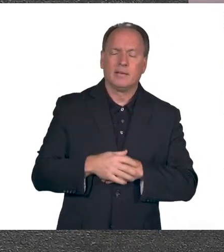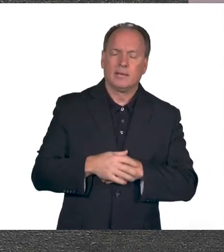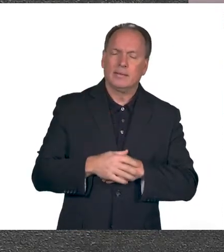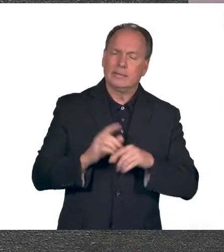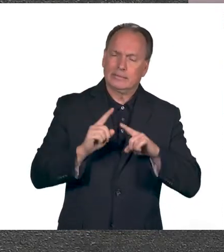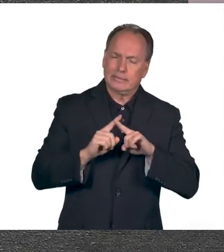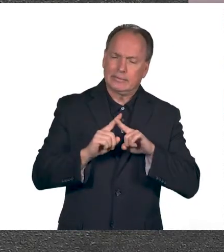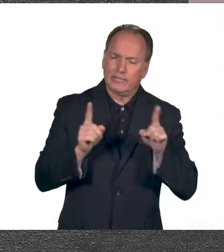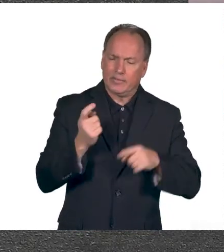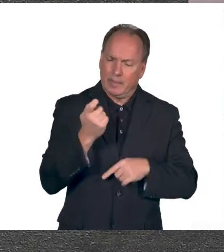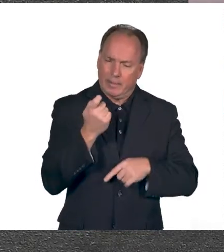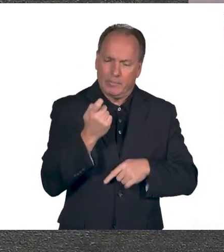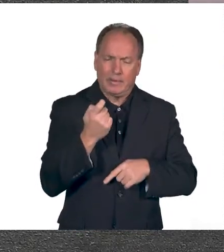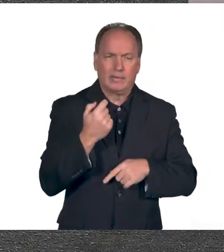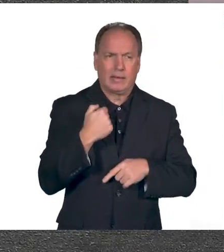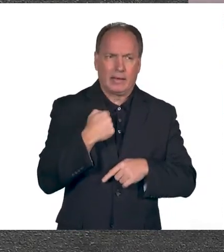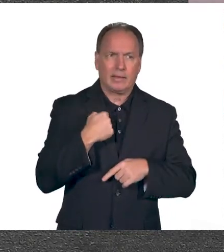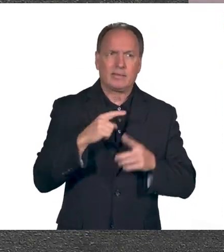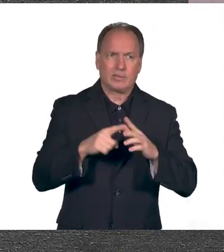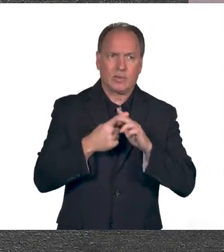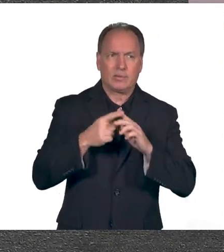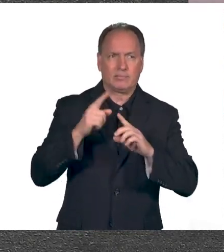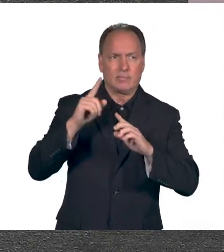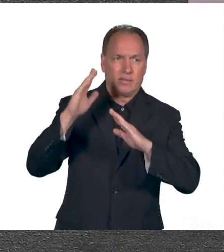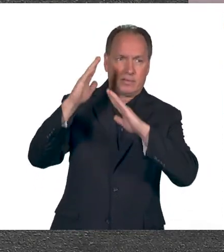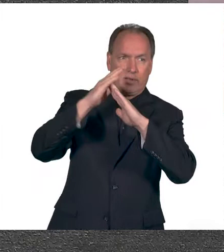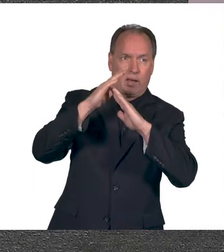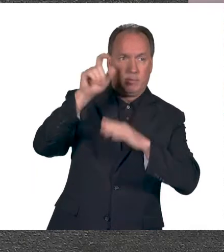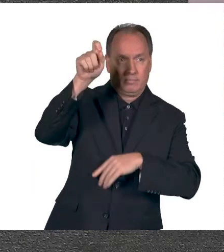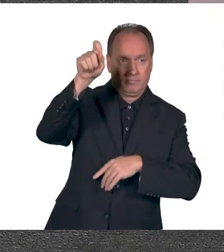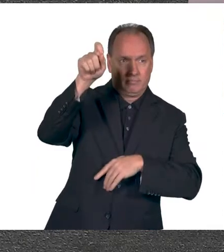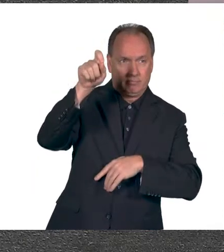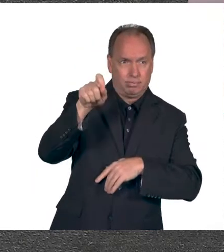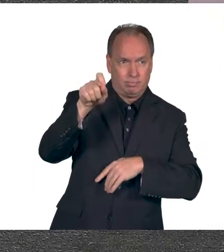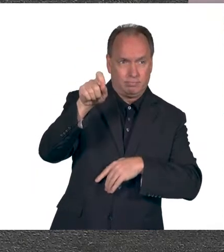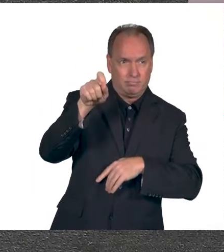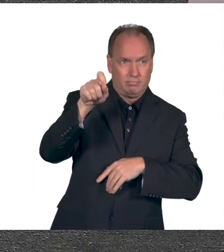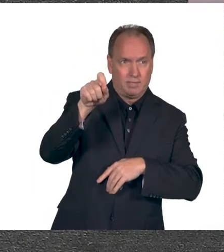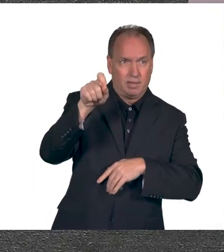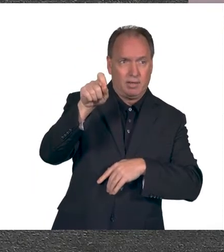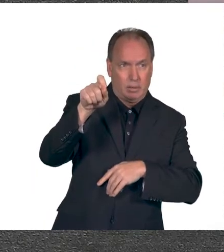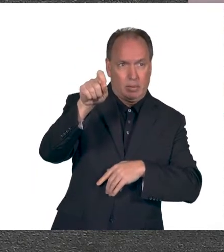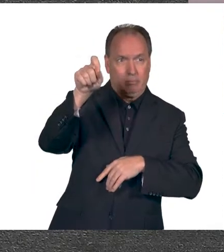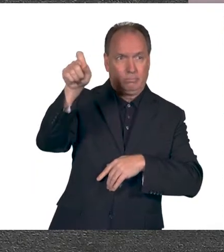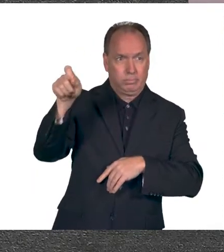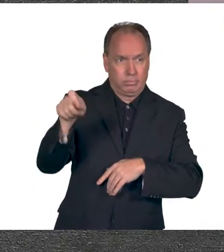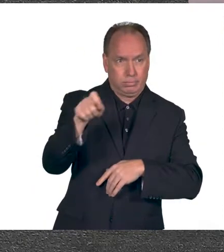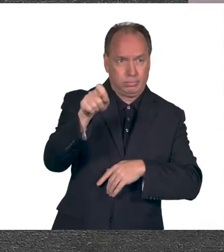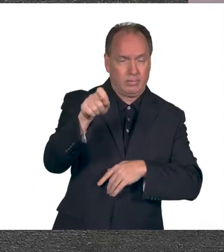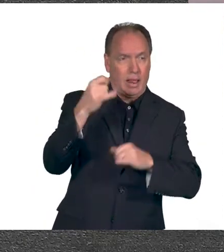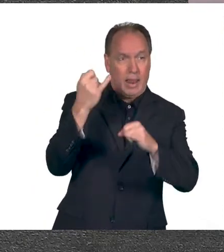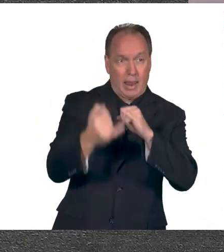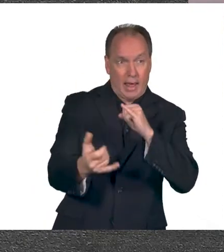Now with number five Miss. Debbie always starts at the top here and I pulled down, I do this little hat on the top last,